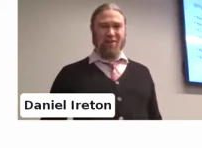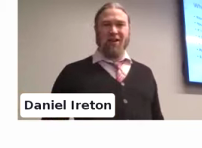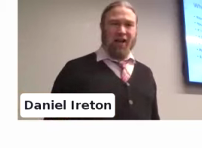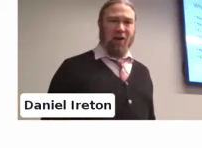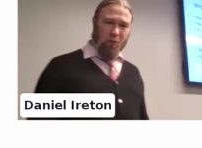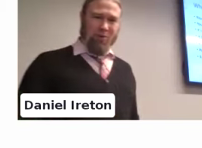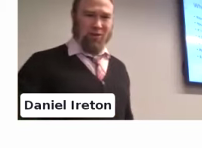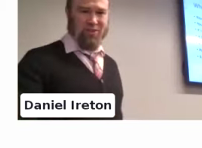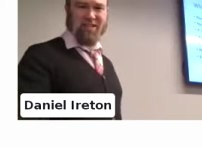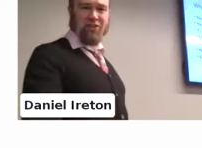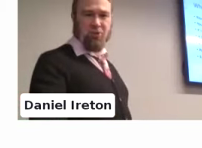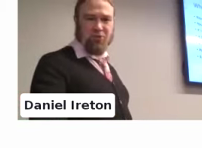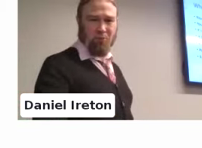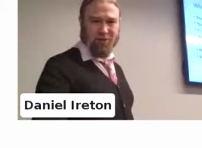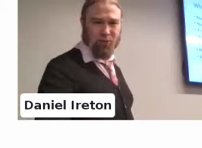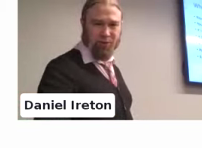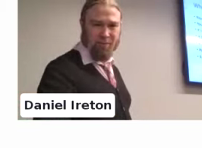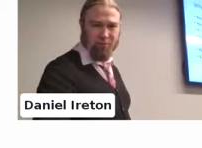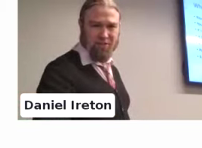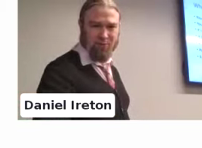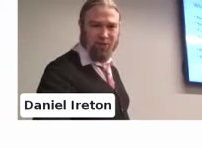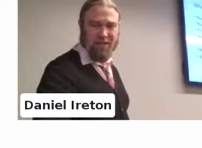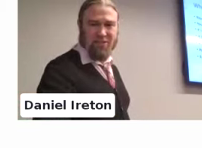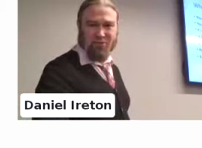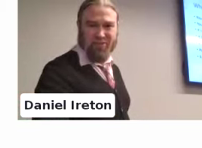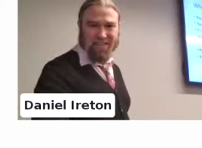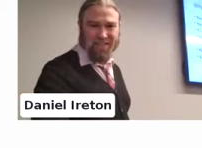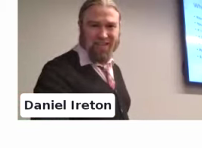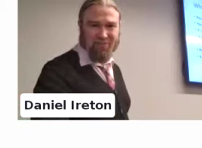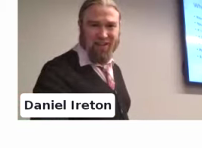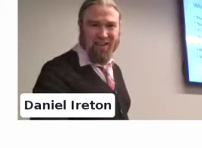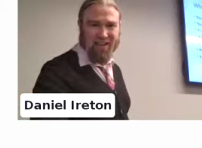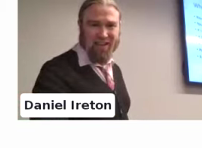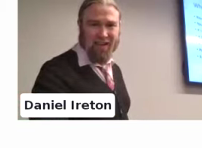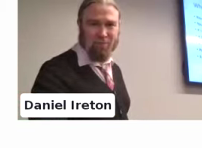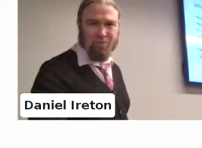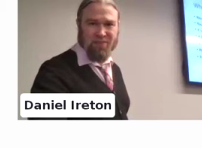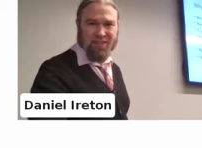And what's a pretty low stakes play.